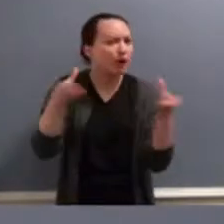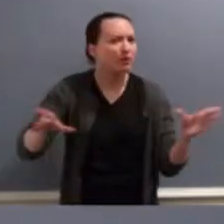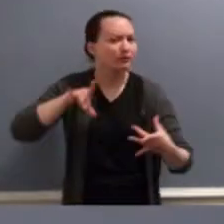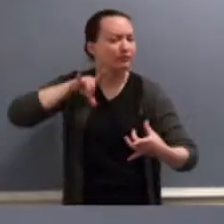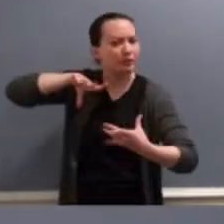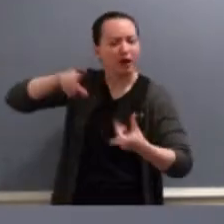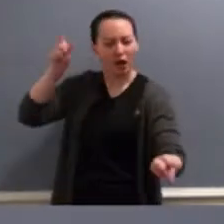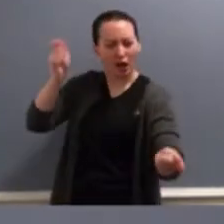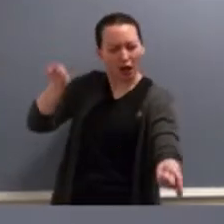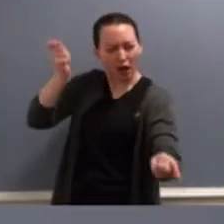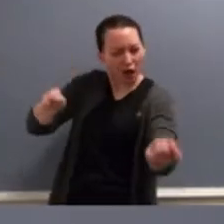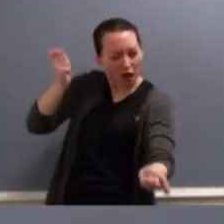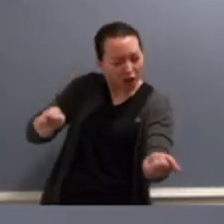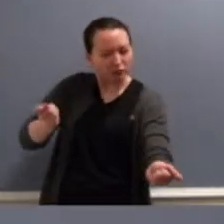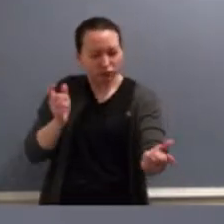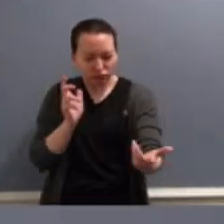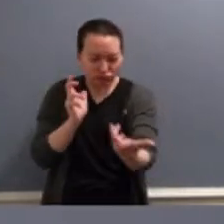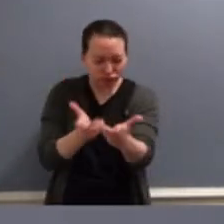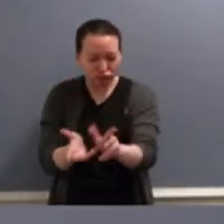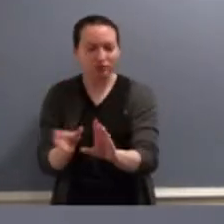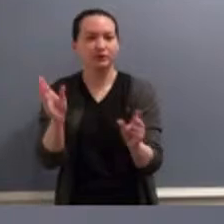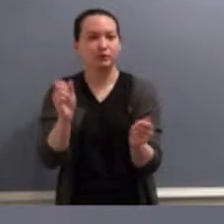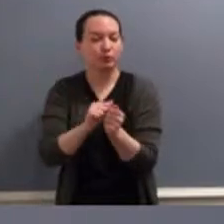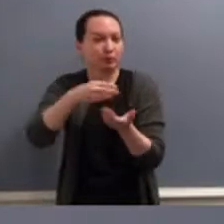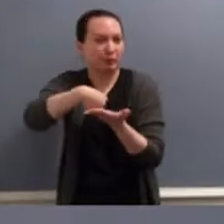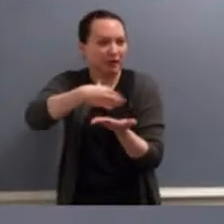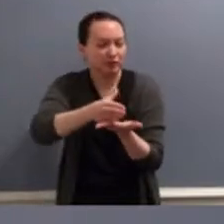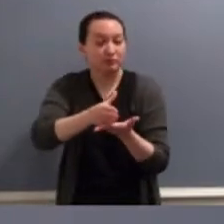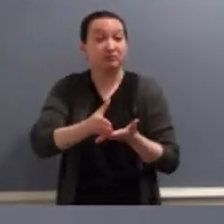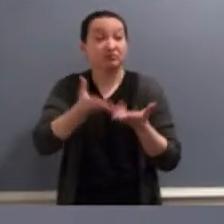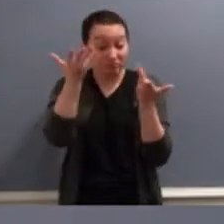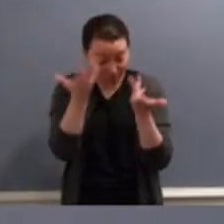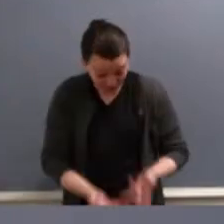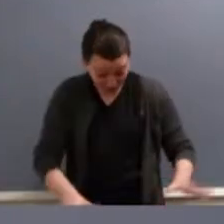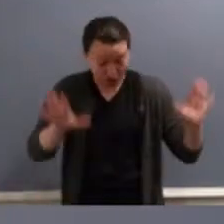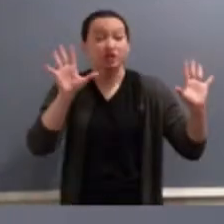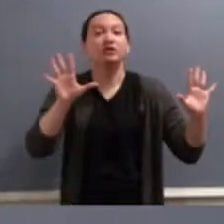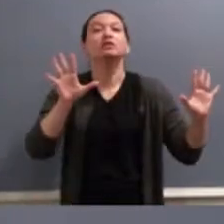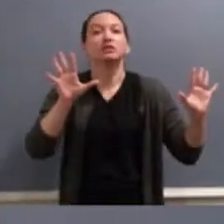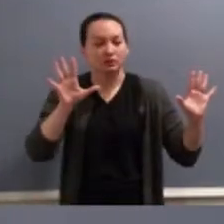modifications and alterations to the budget after which point in time there will be a